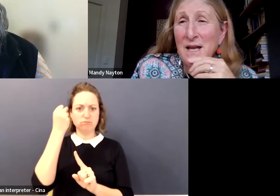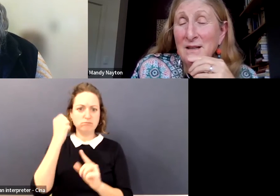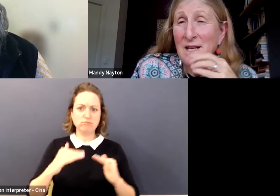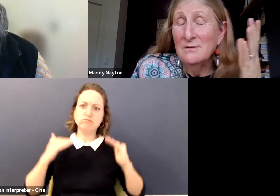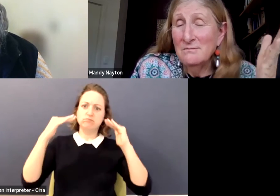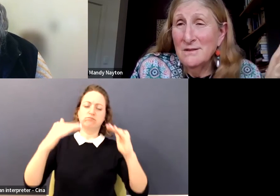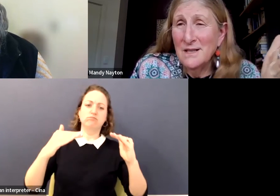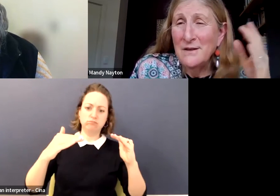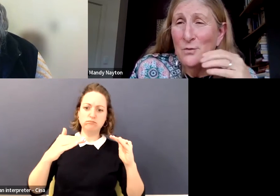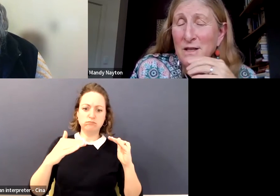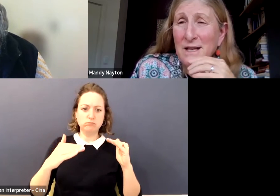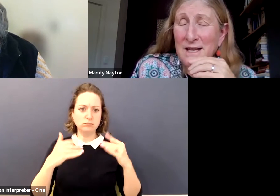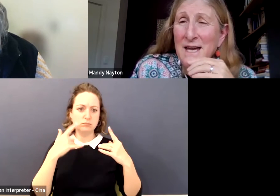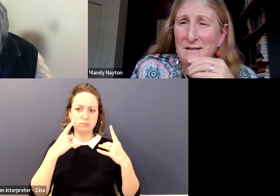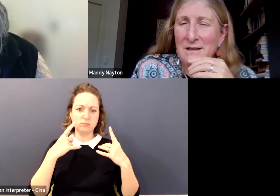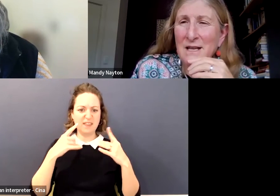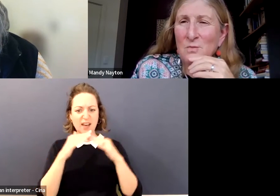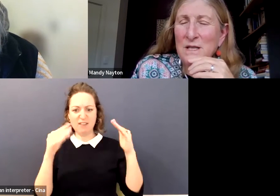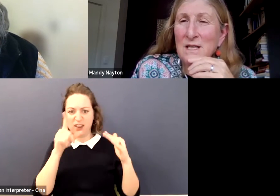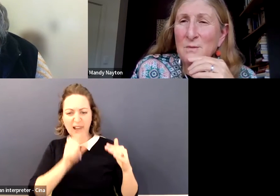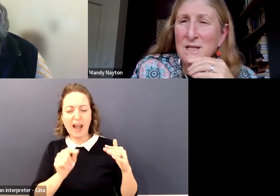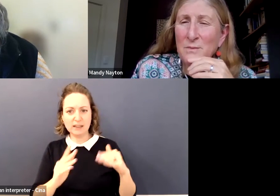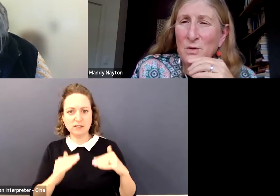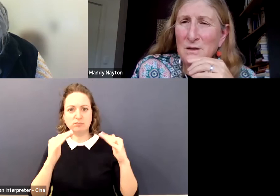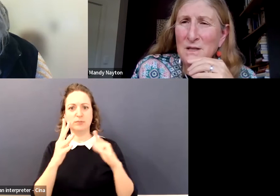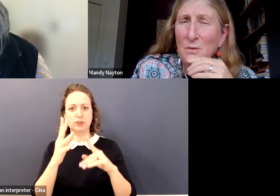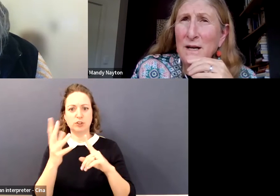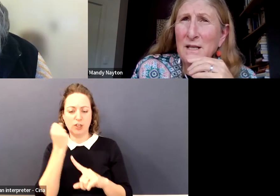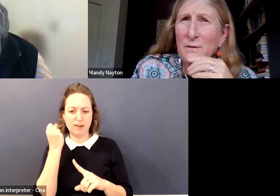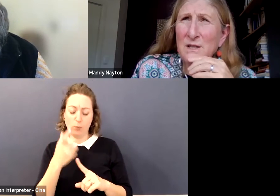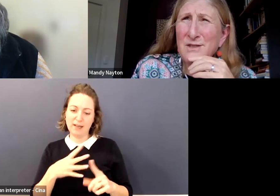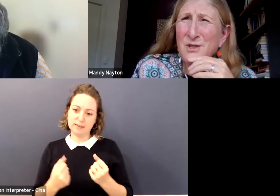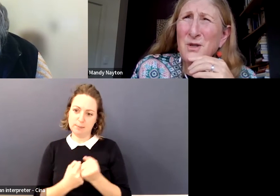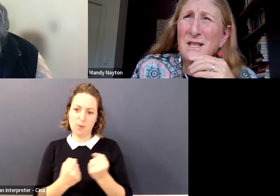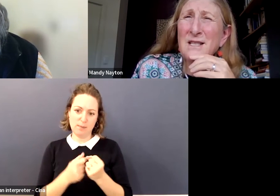at the level that they can. And we need to be supporting them in that way. And if we do things